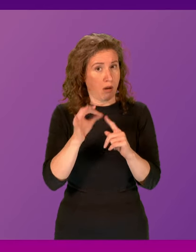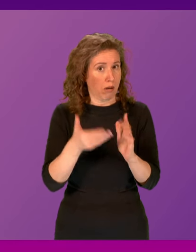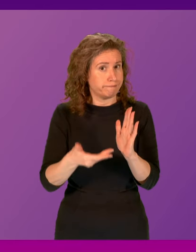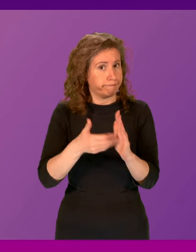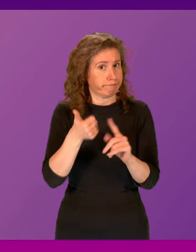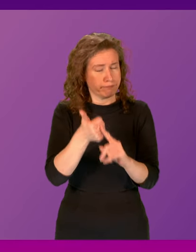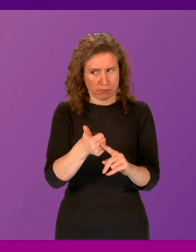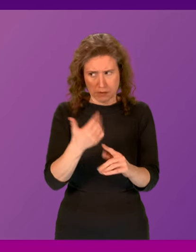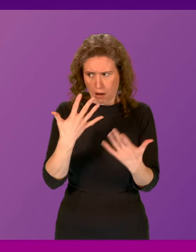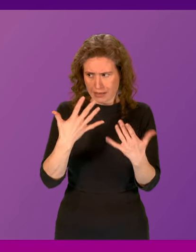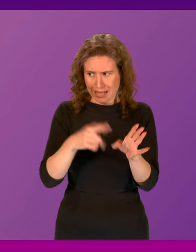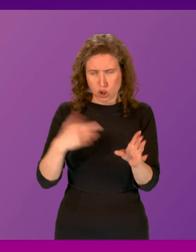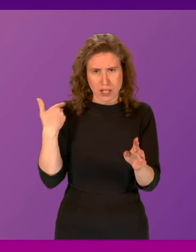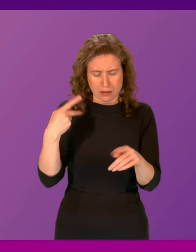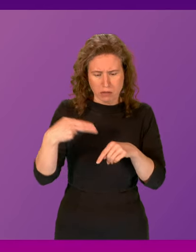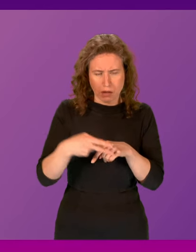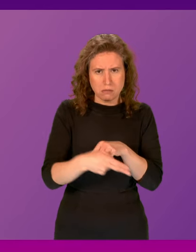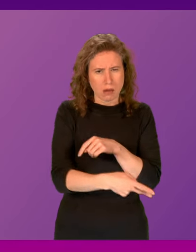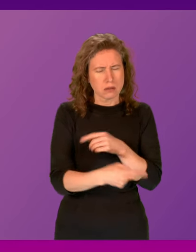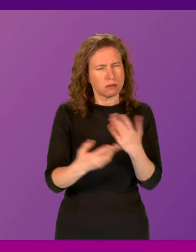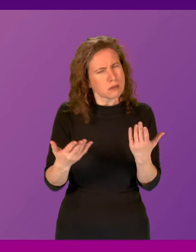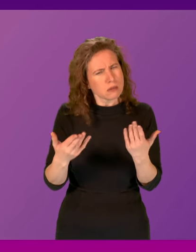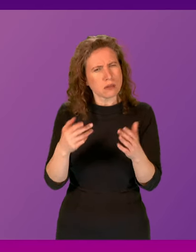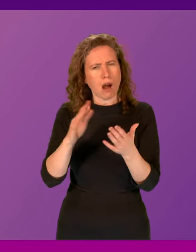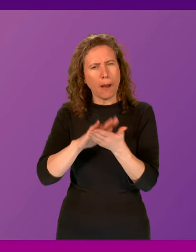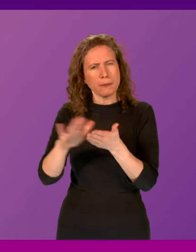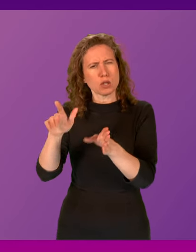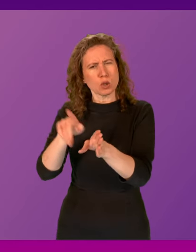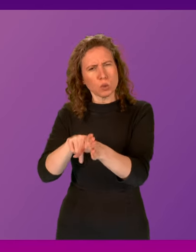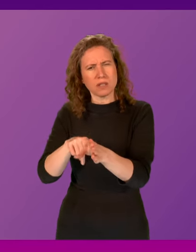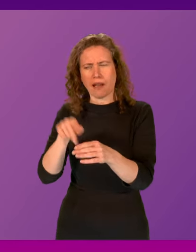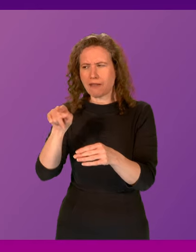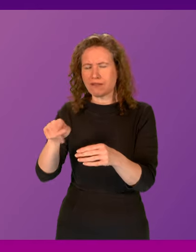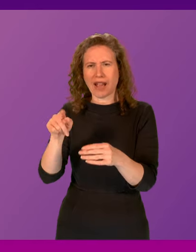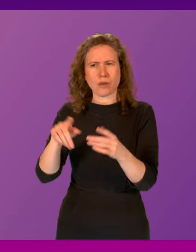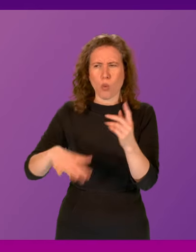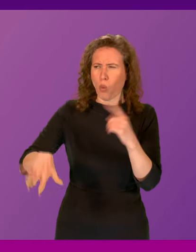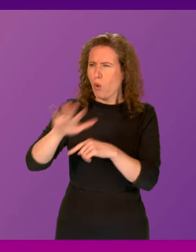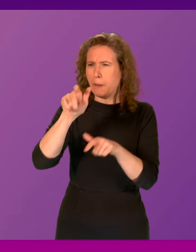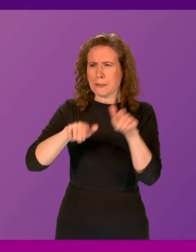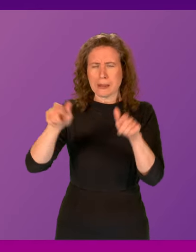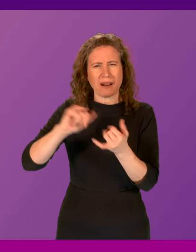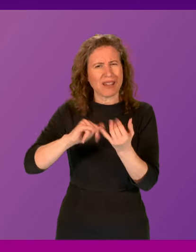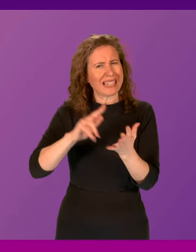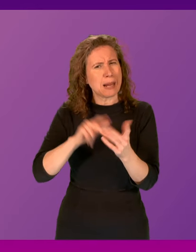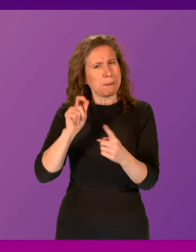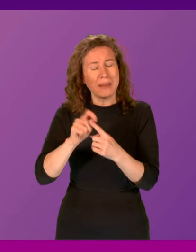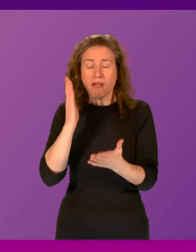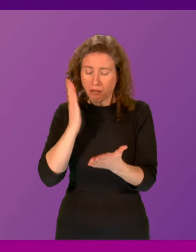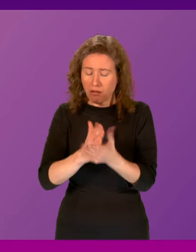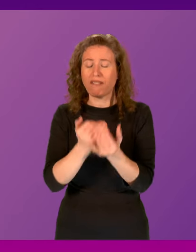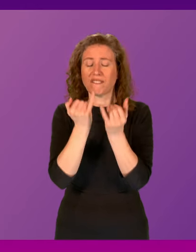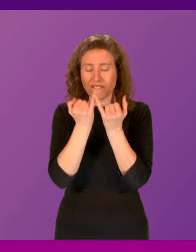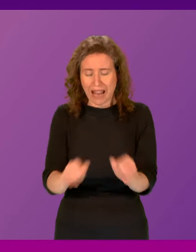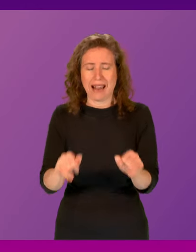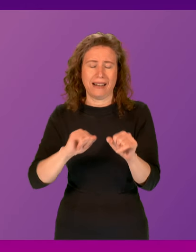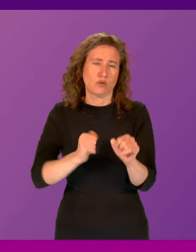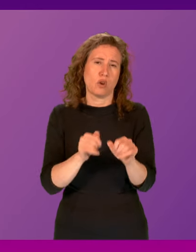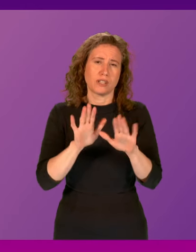Is it not clear that Humza Yousaf and every single member of this SNP Government are failing Scotland’s children?